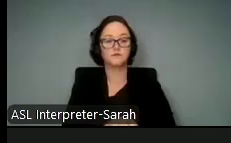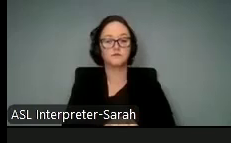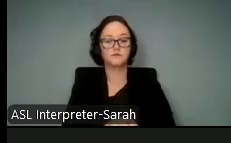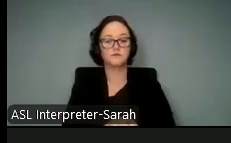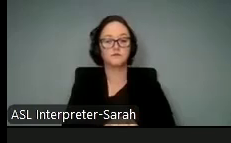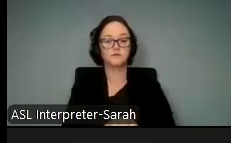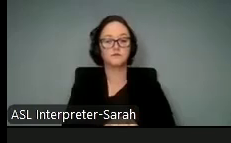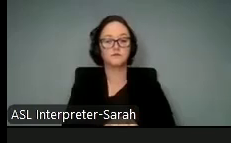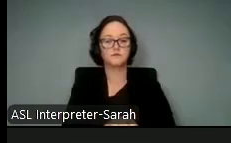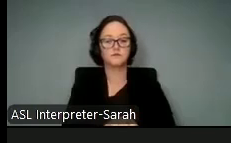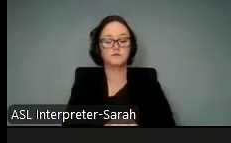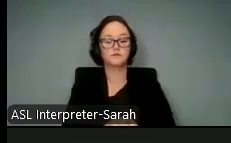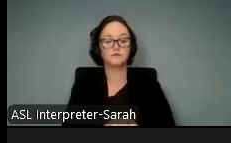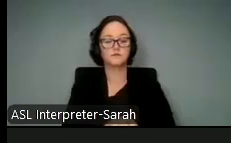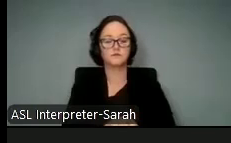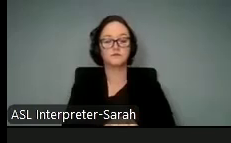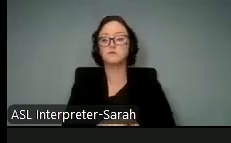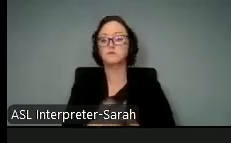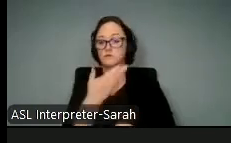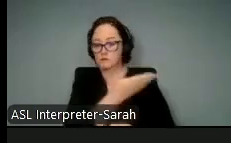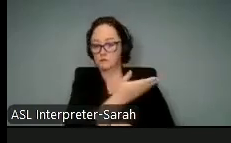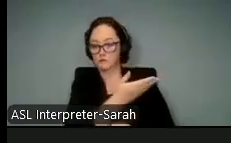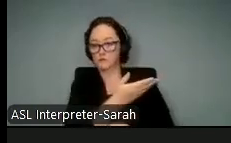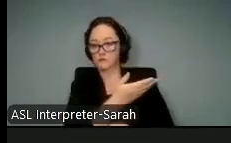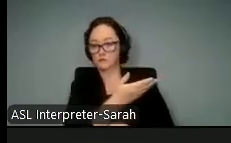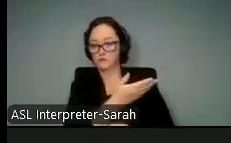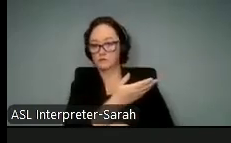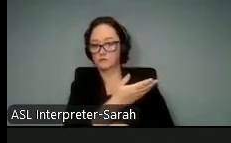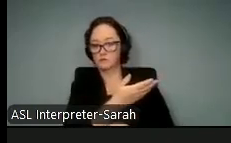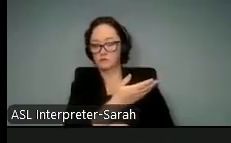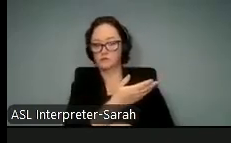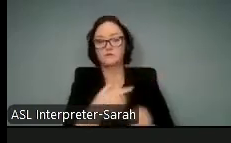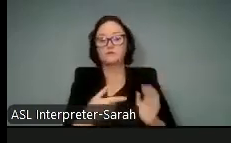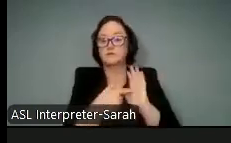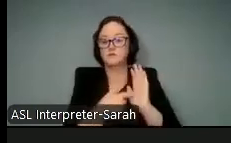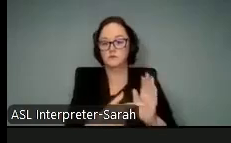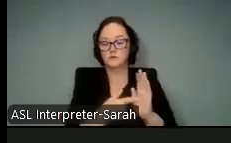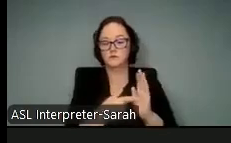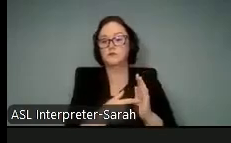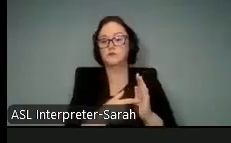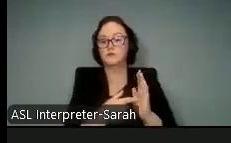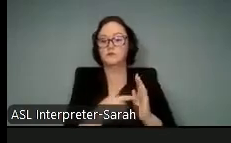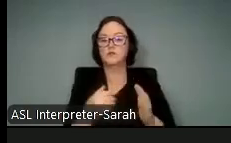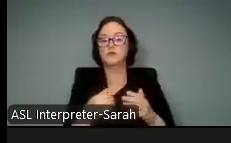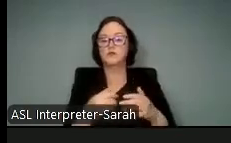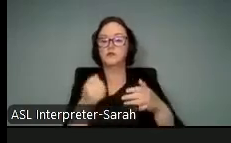All right. So, on this slide we're showing the navigation menu on the ada.gov,